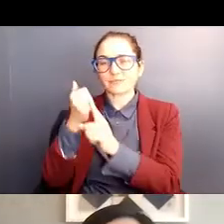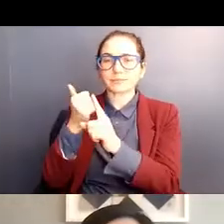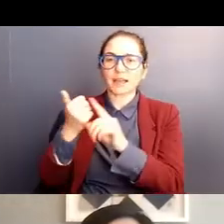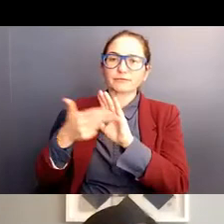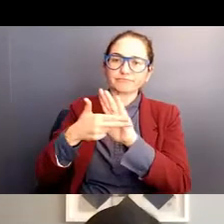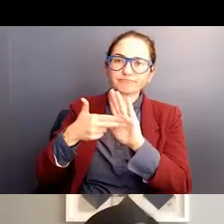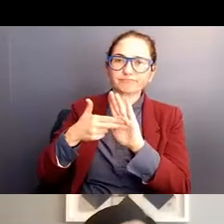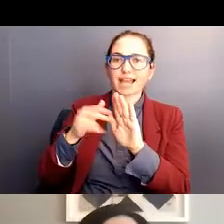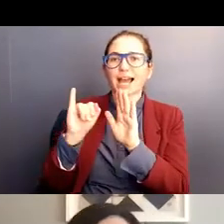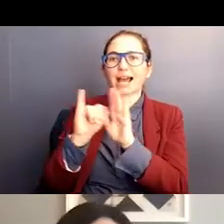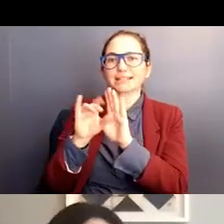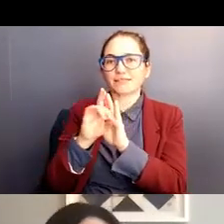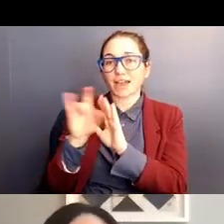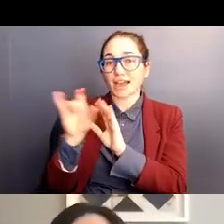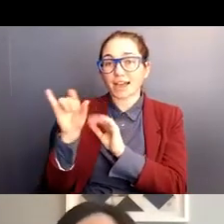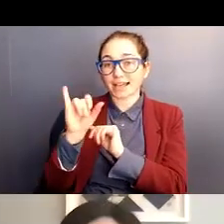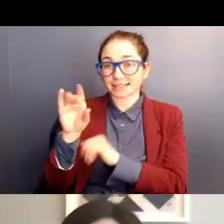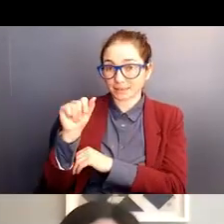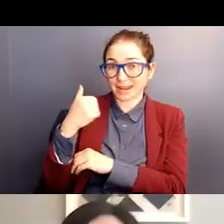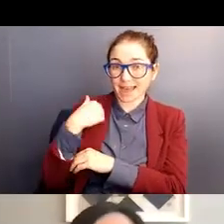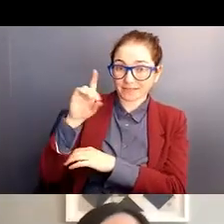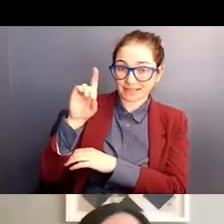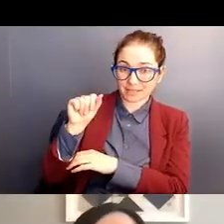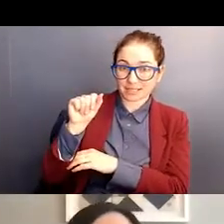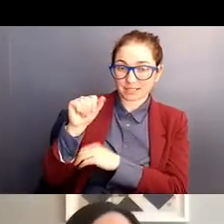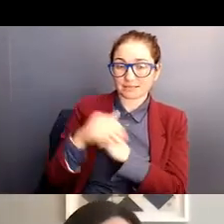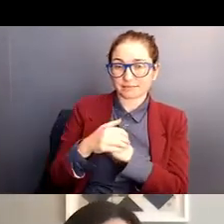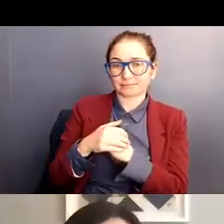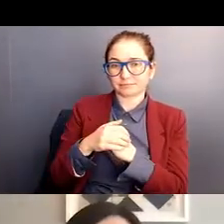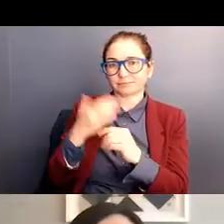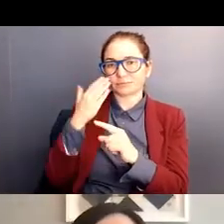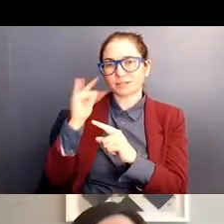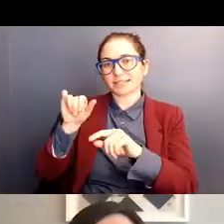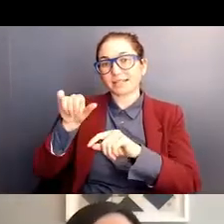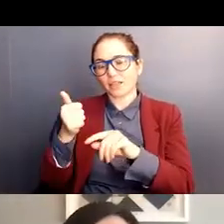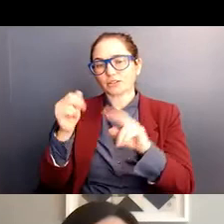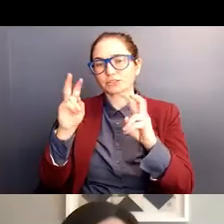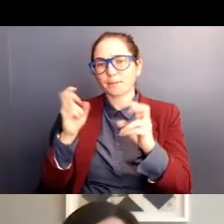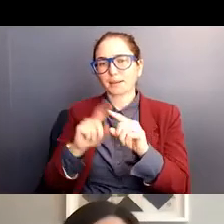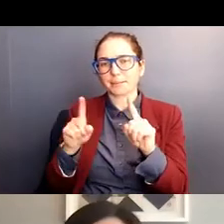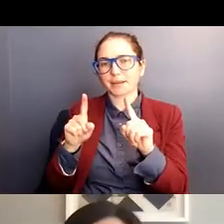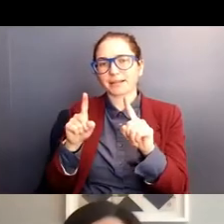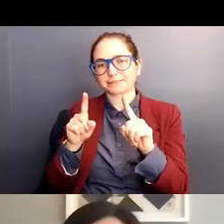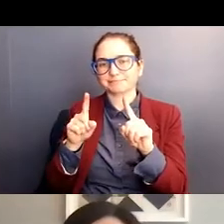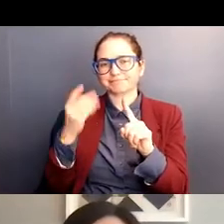being disabled and having a disability is another topic but certainly they would likely fall in the category of having a